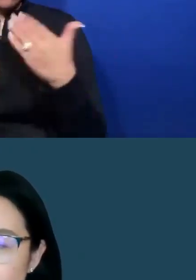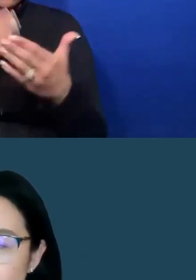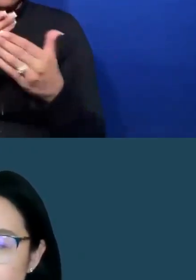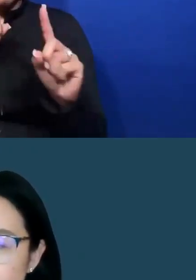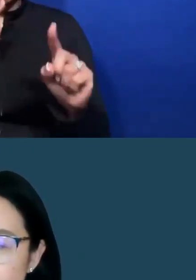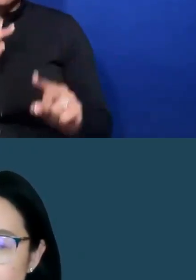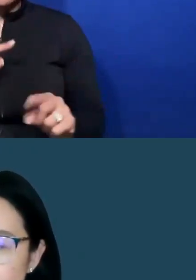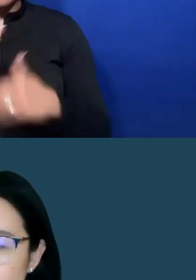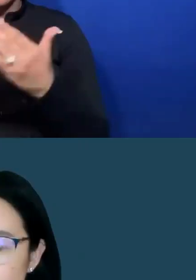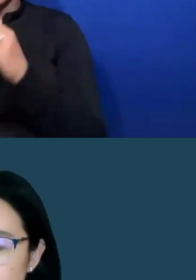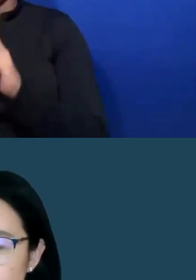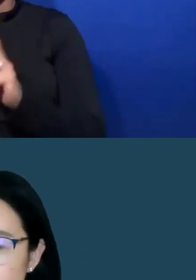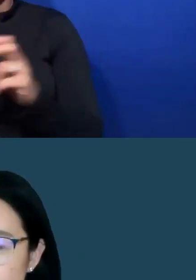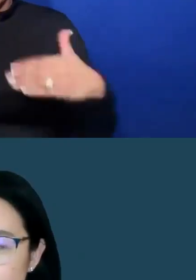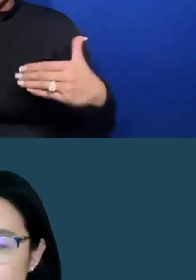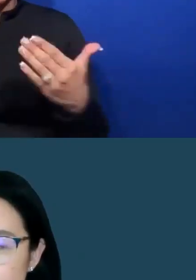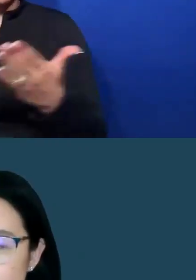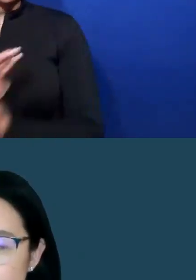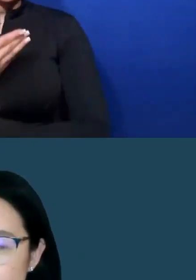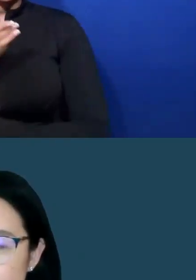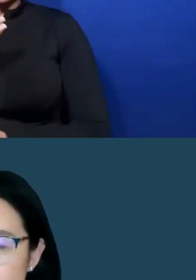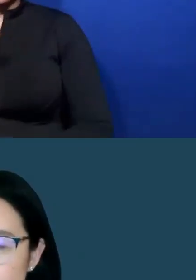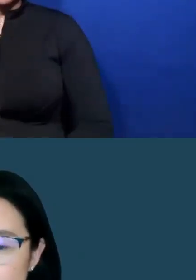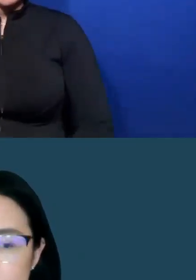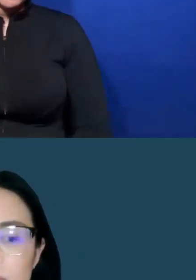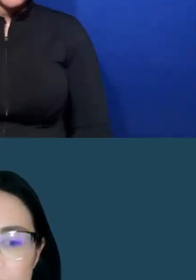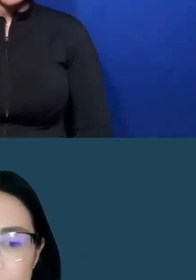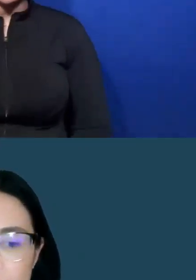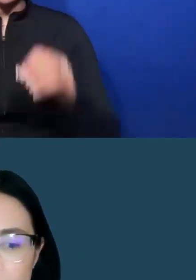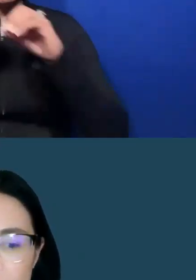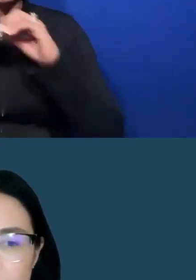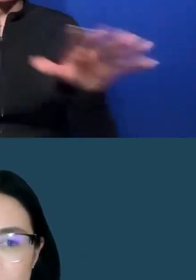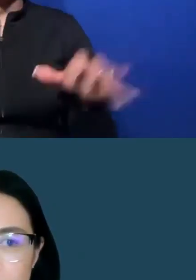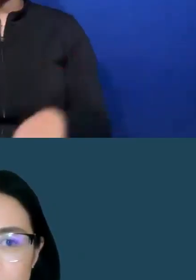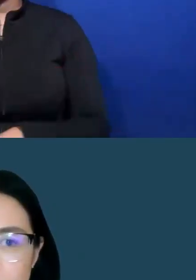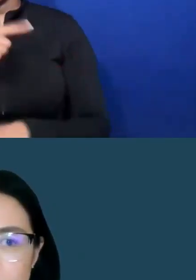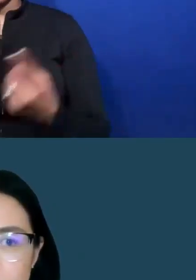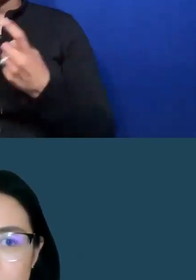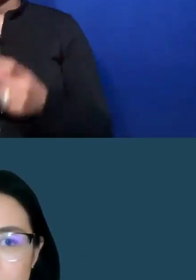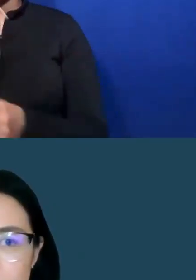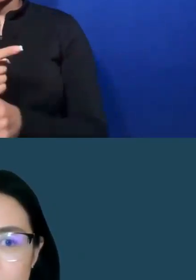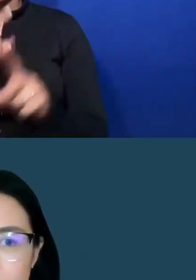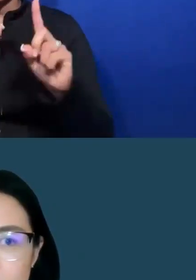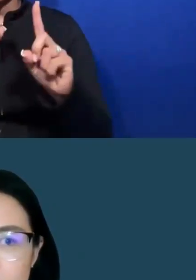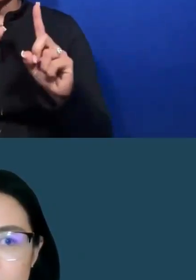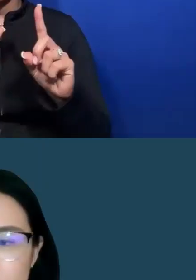This is breaking news, but you are all asking the correct questions. I see that Yusen has a hand raised.